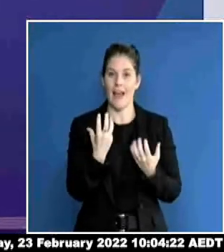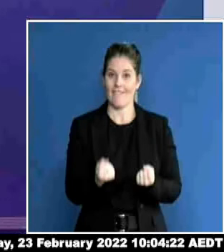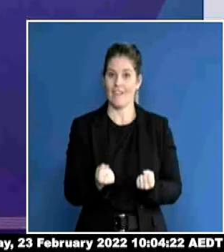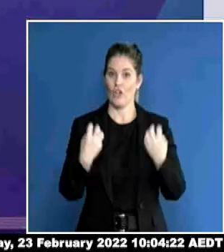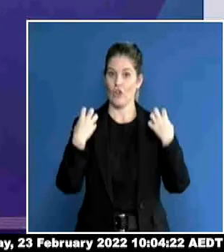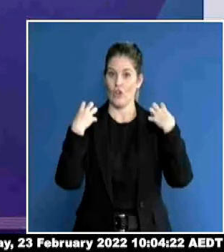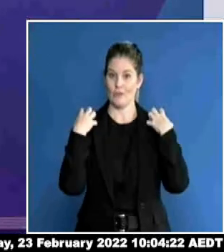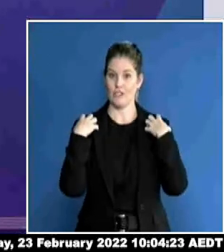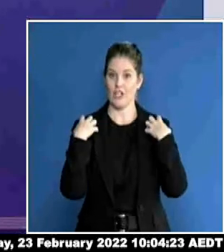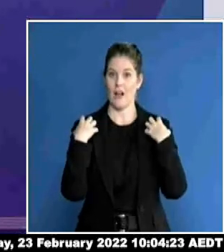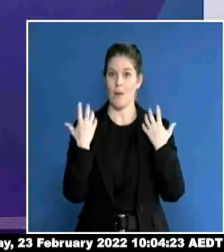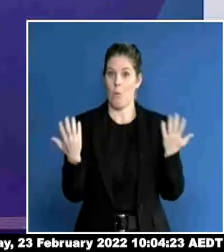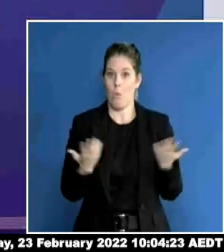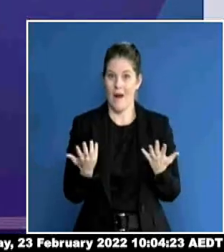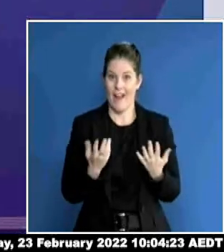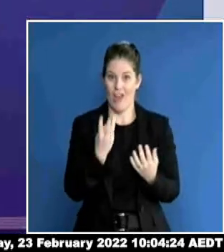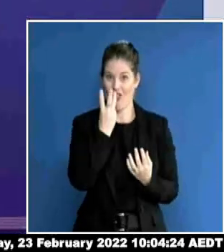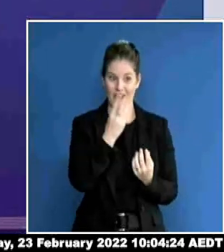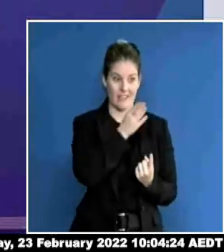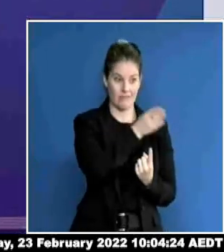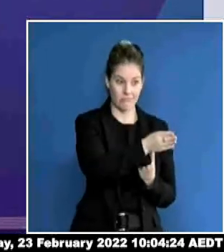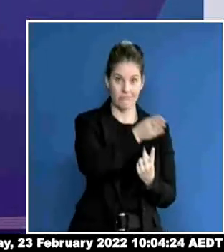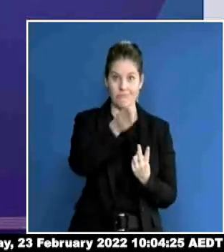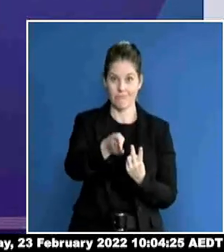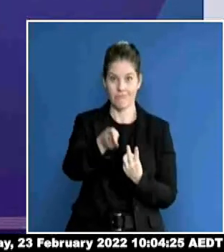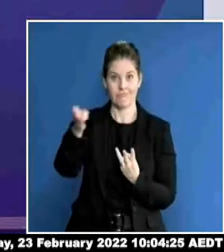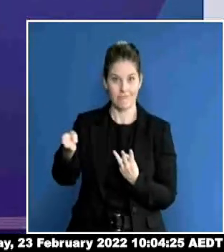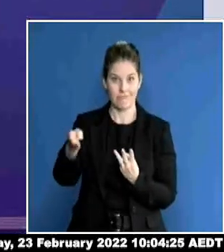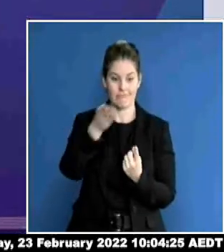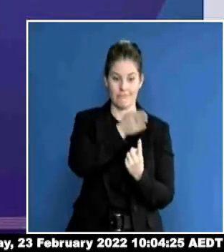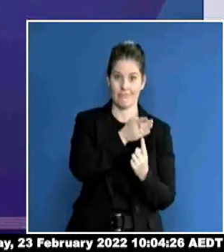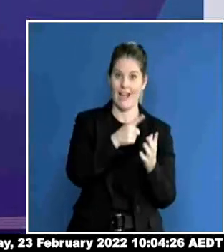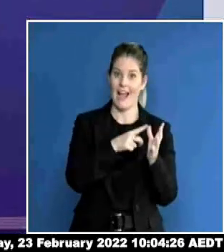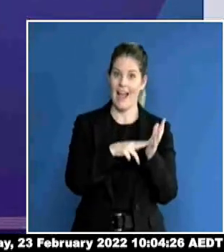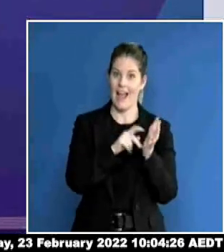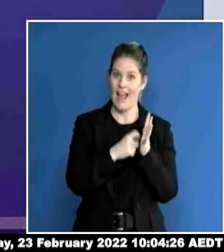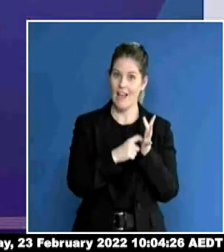Commissioner Andrea Mason OAM is in the Brisbane hearing room, Commissioner Rhonda